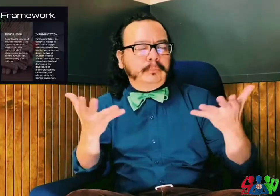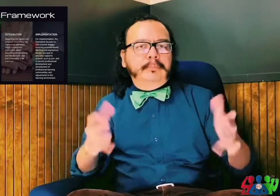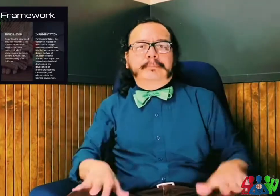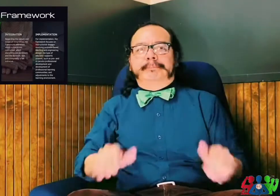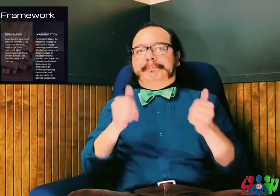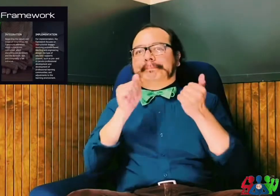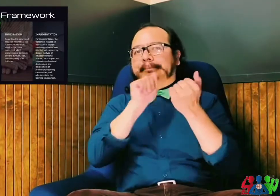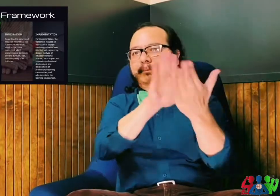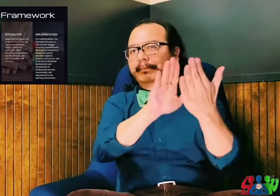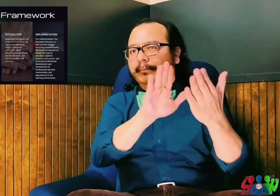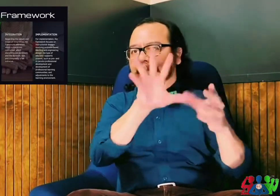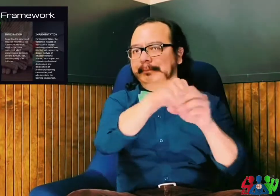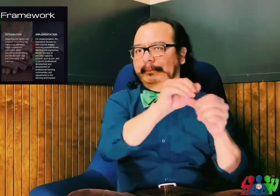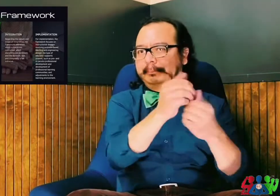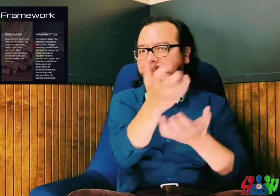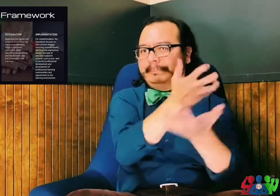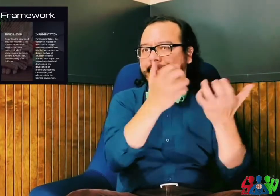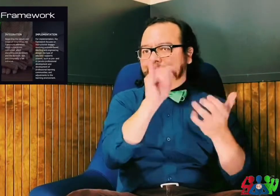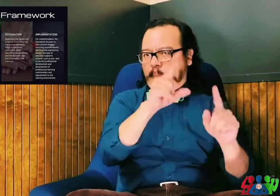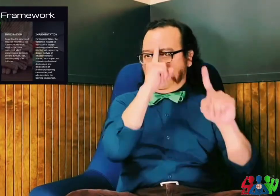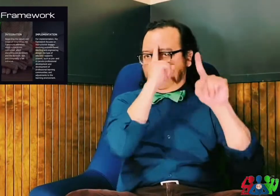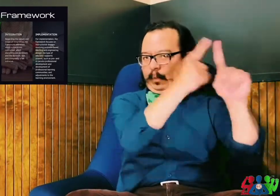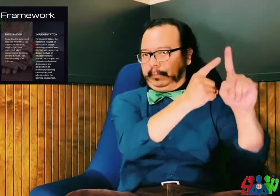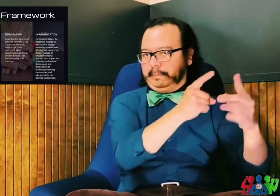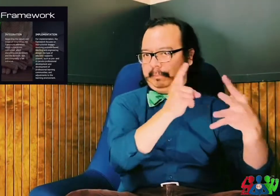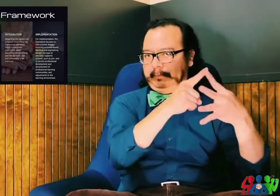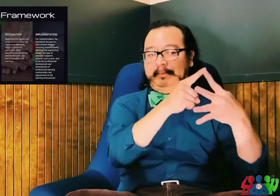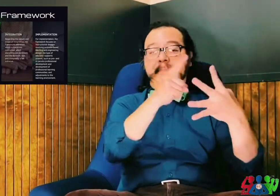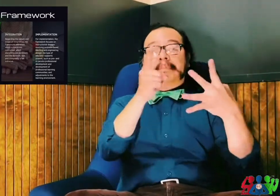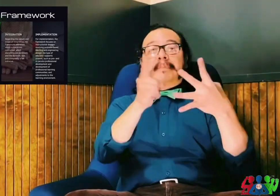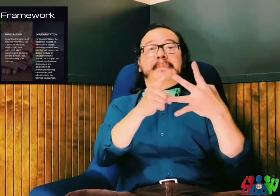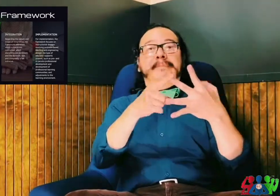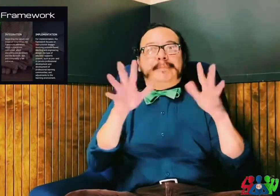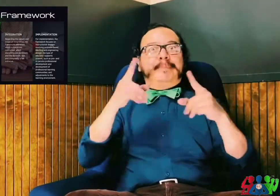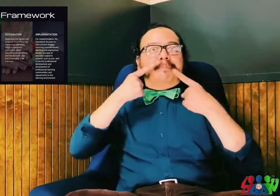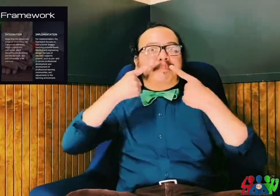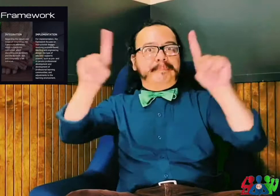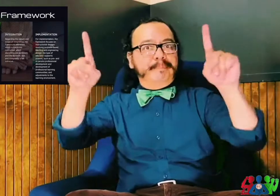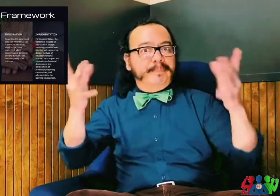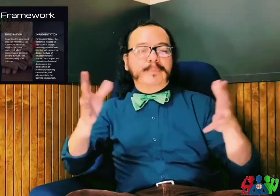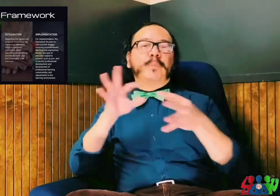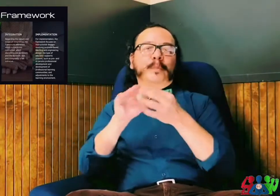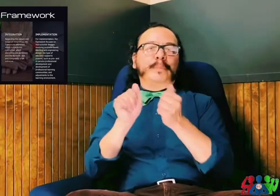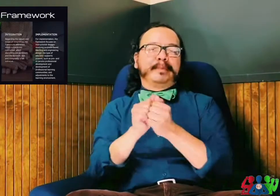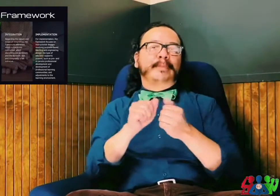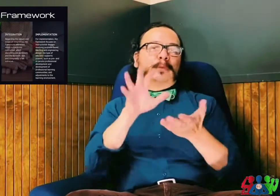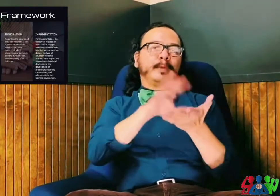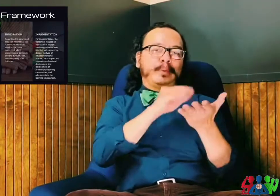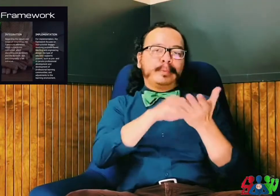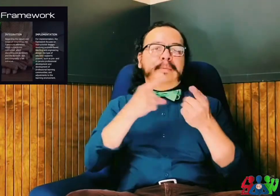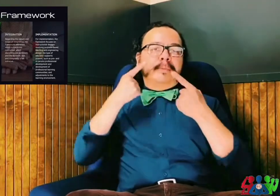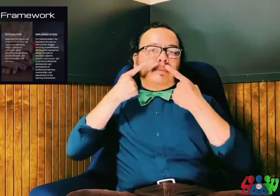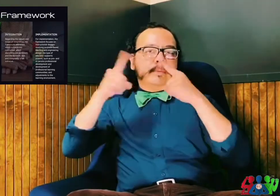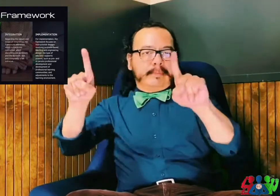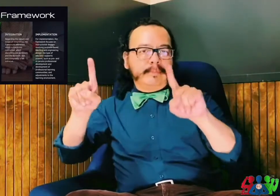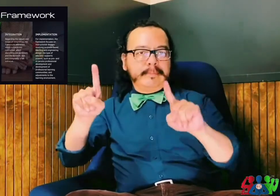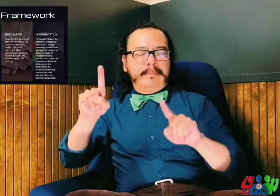and engagement in STEM as part of the Goals.. Outcomes: In terms of outcomes, the framework considers learning and achievement;